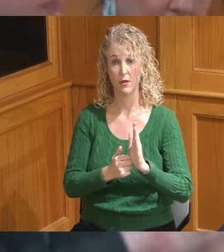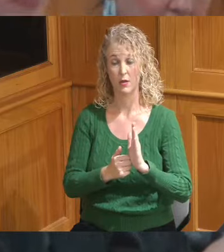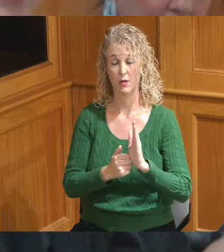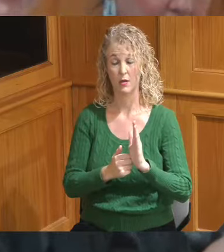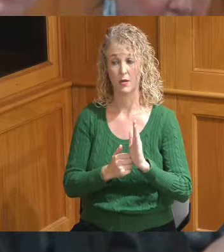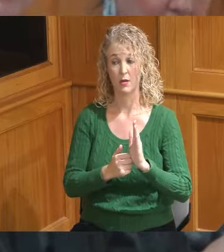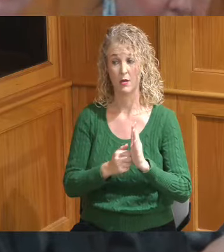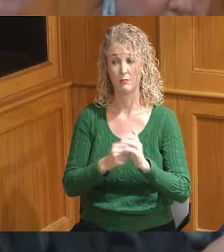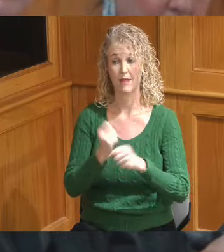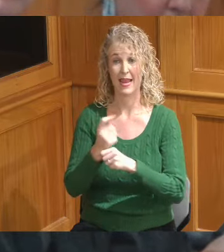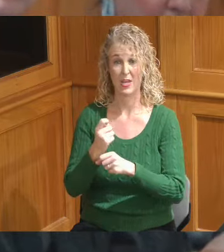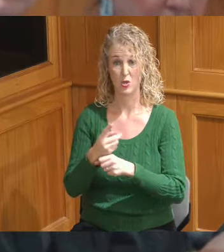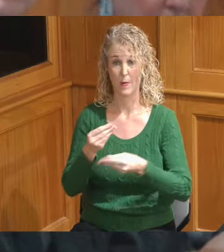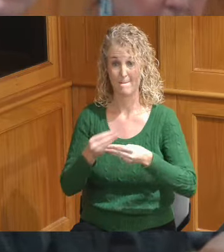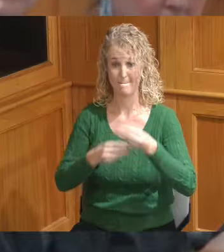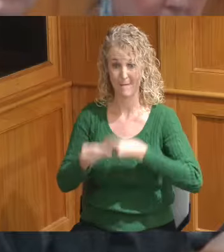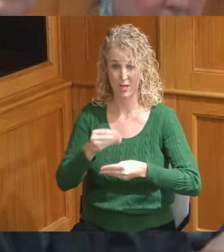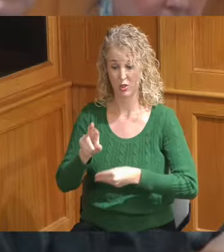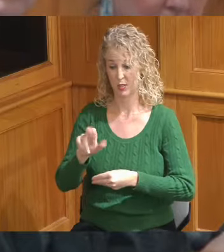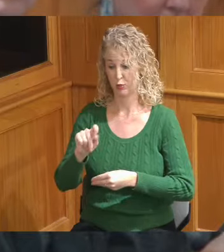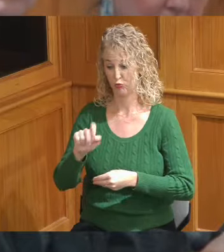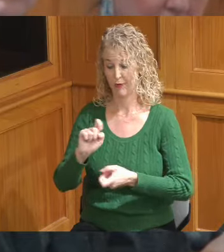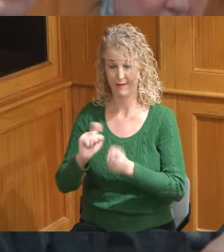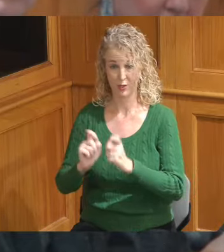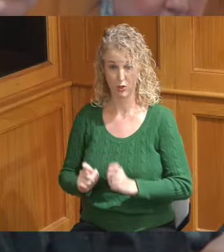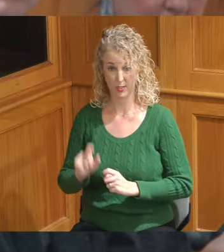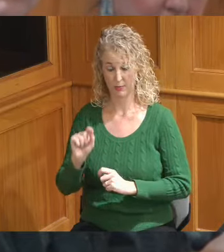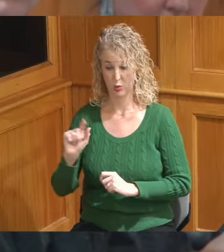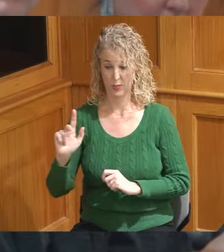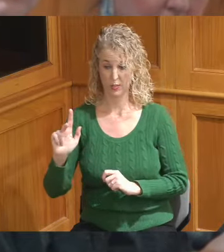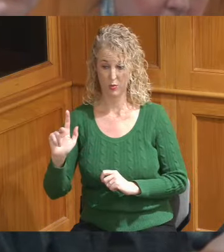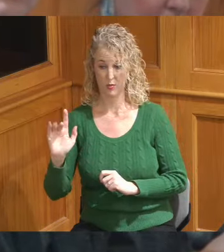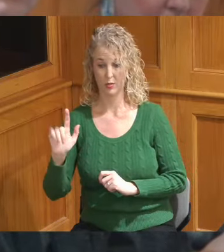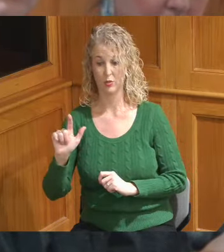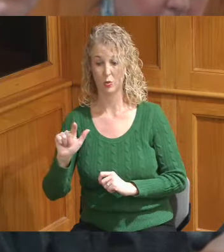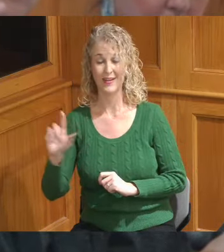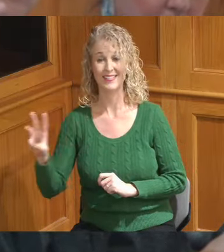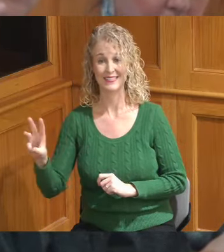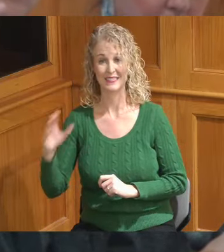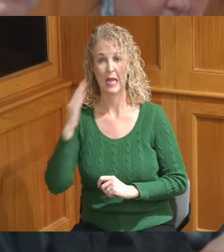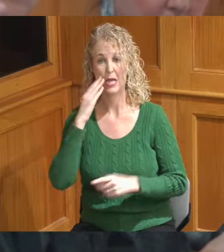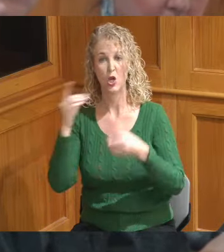are annual budgets and rate adjustment for 2026. Director Christy previously presented on these